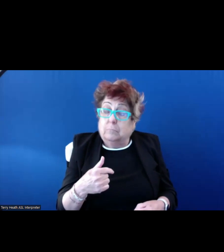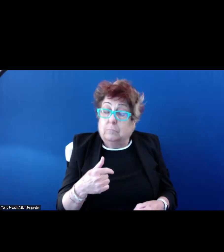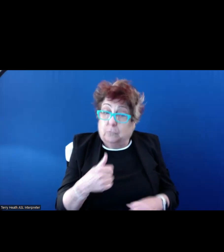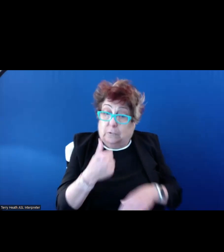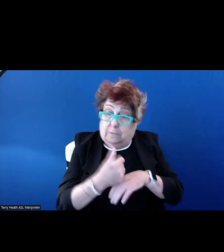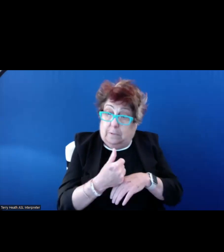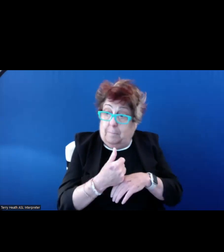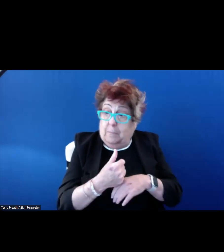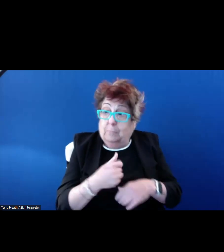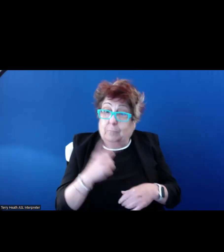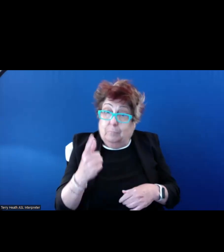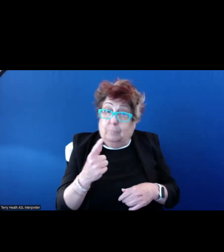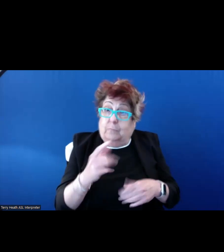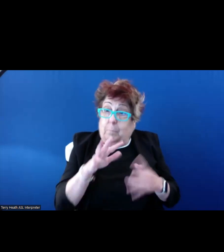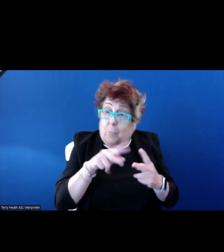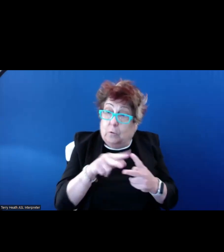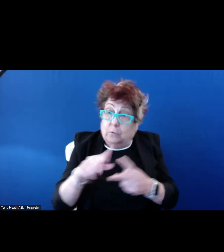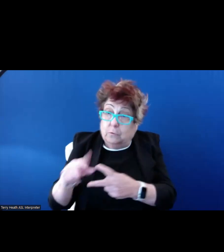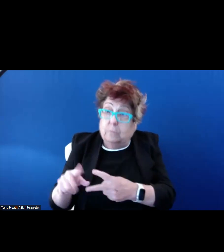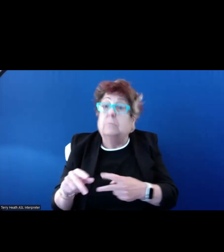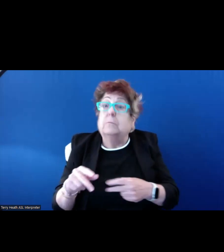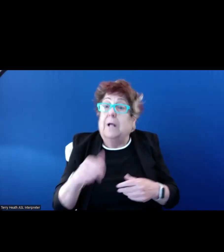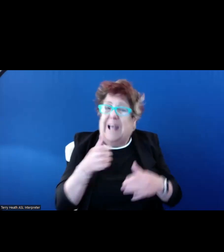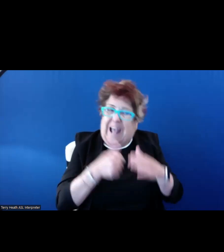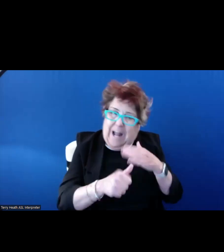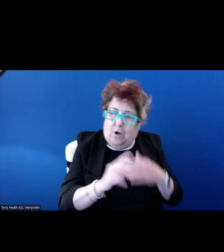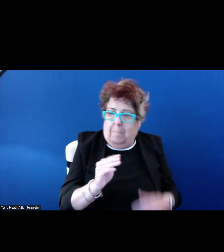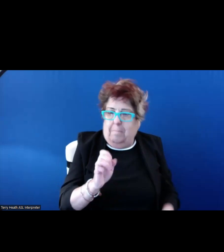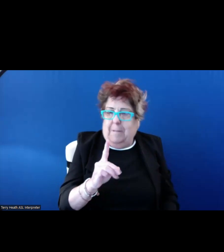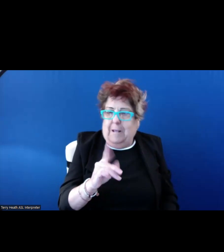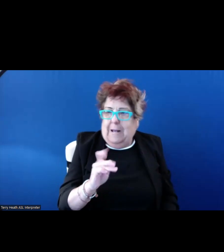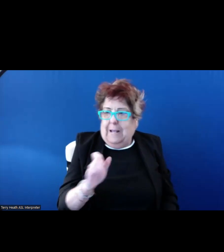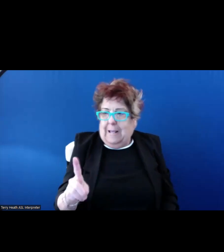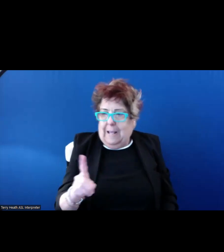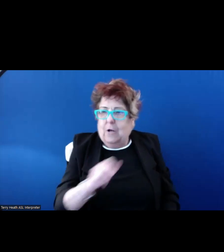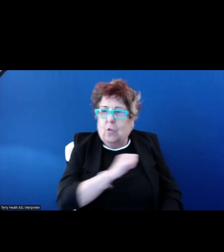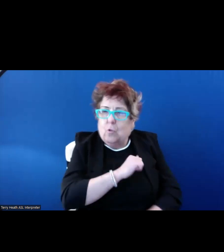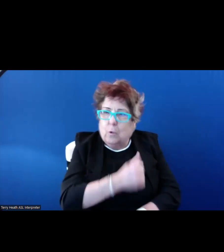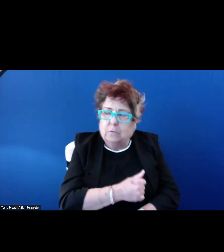benefits, and services under these Medicaid authorities, to provide a variety of housing related services